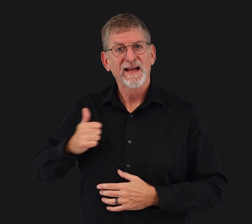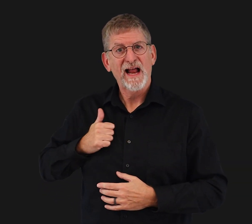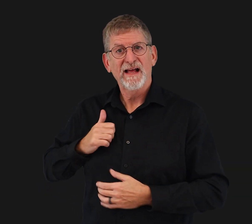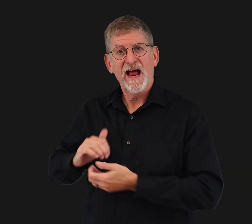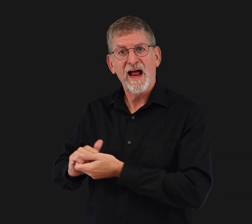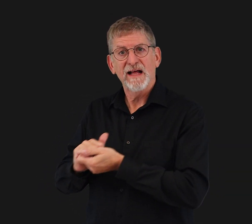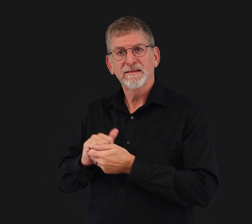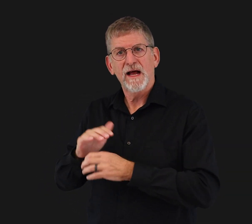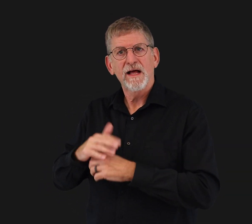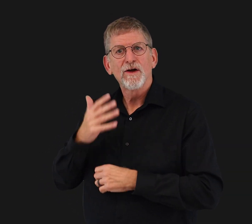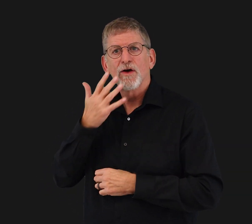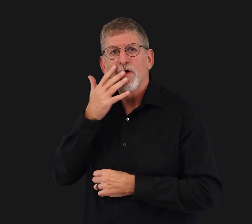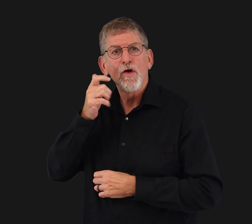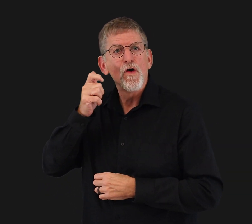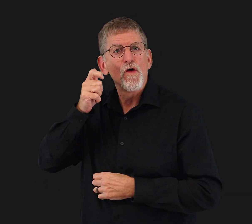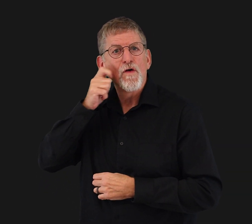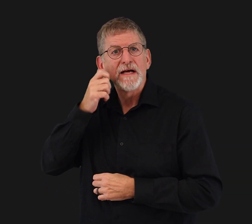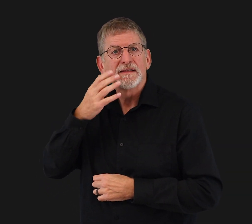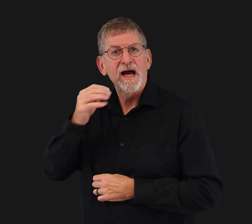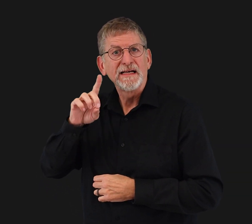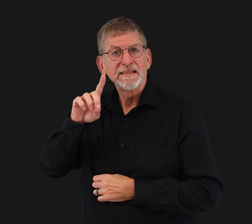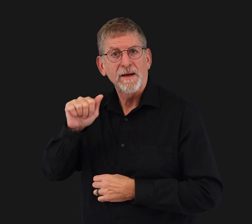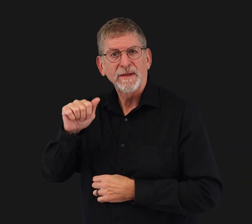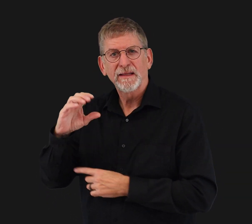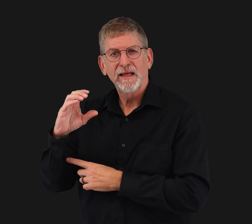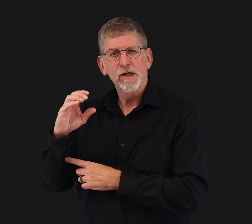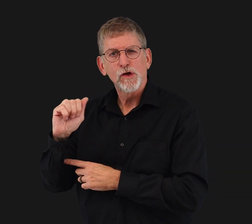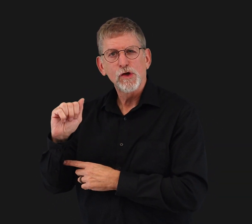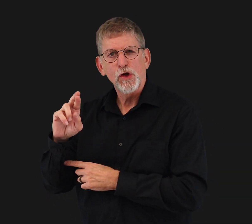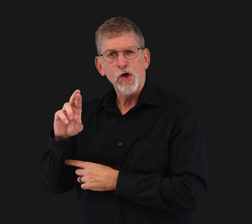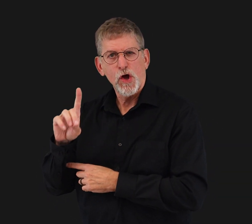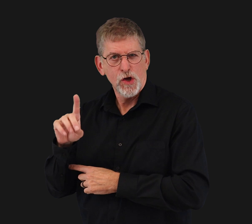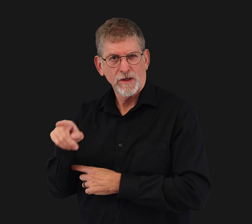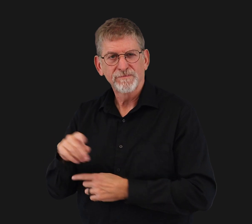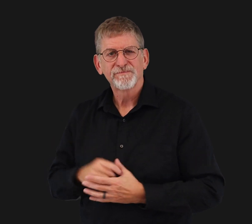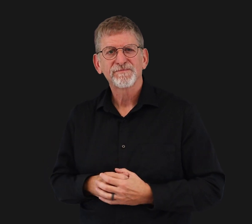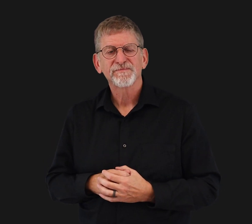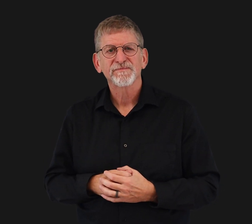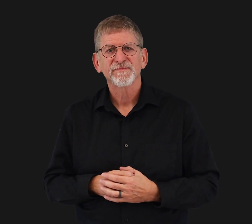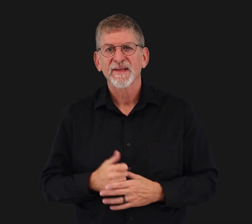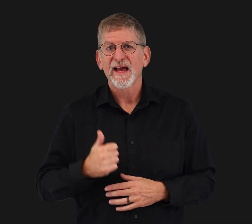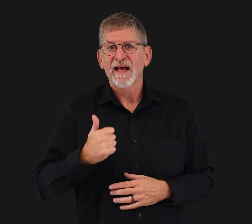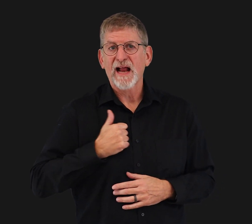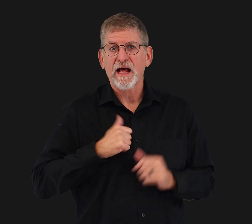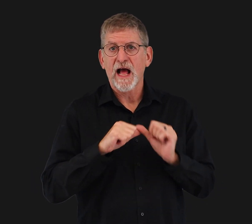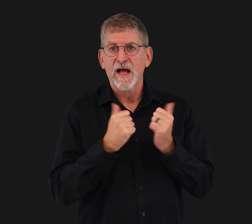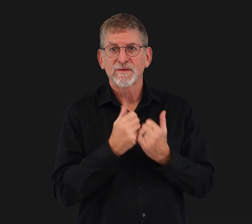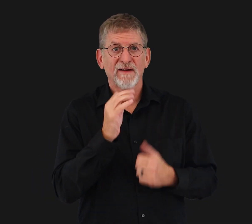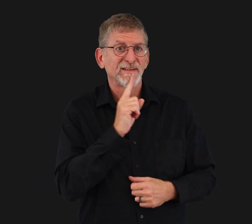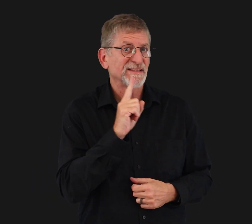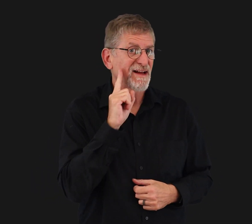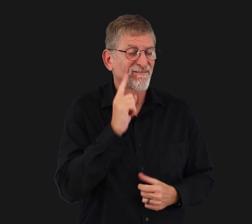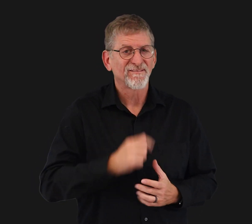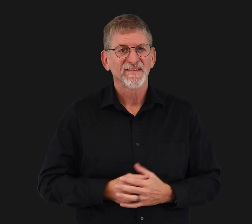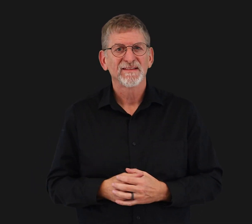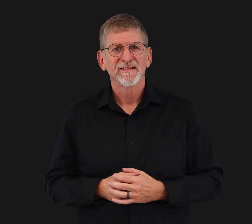• Canadian Alliance on Race and Disability (CARD) • Canadian Association of the Deaf